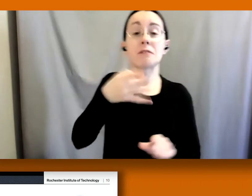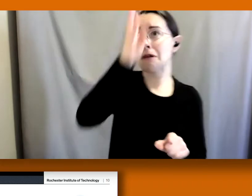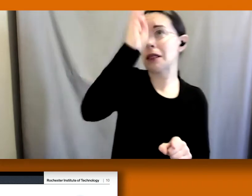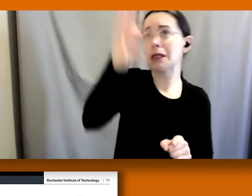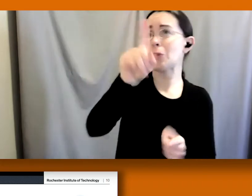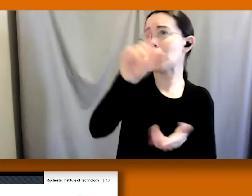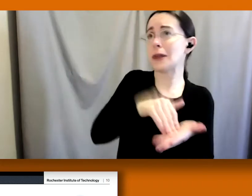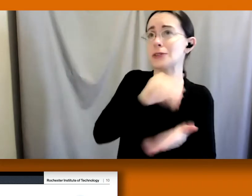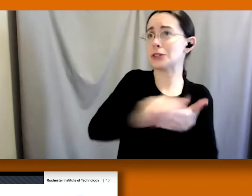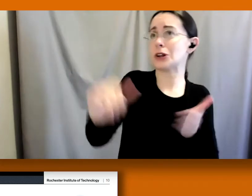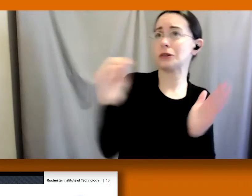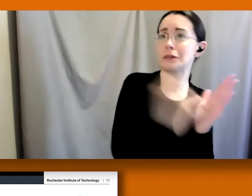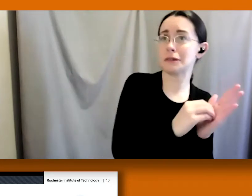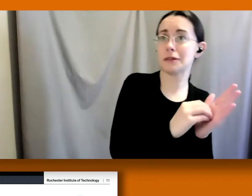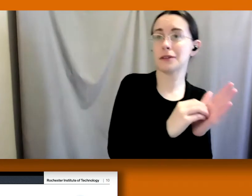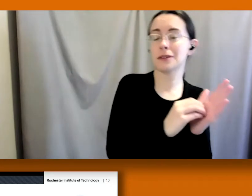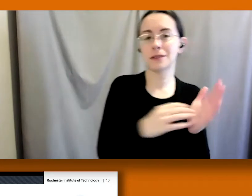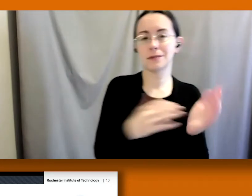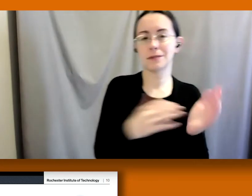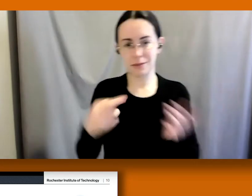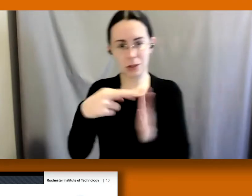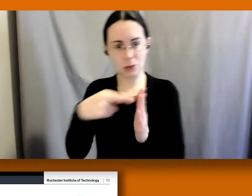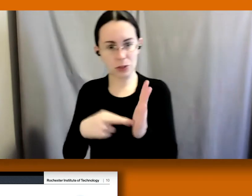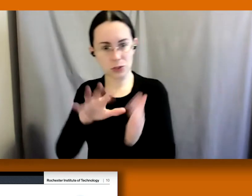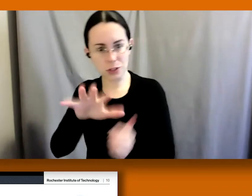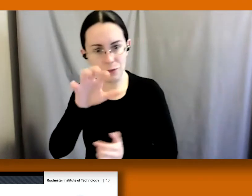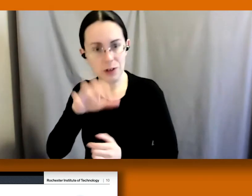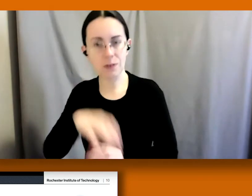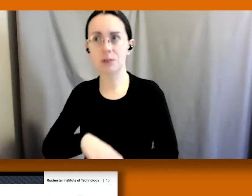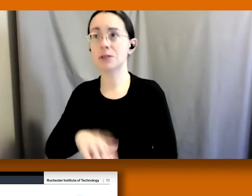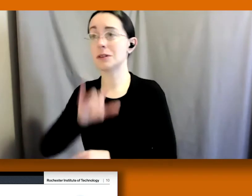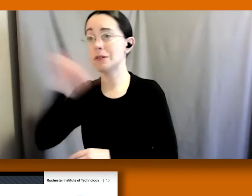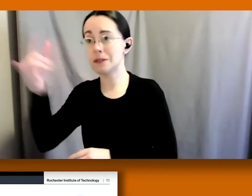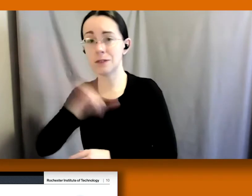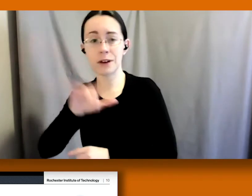and your registration is $500, your flight will be another $500,